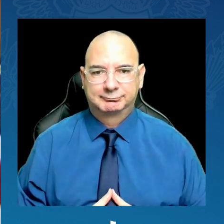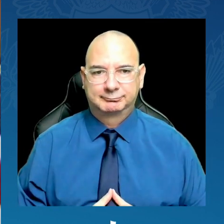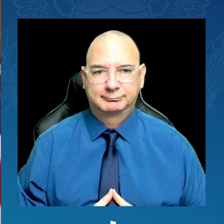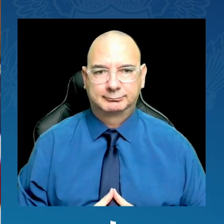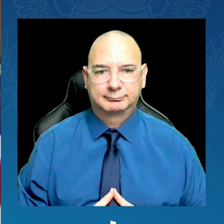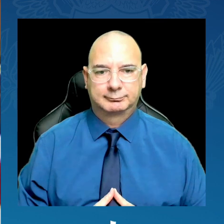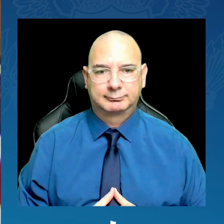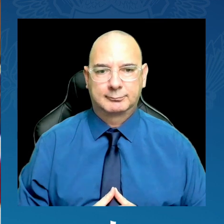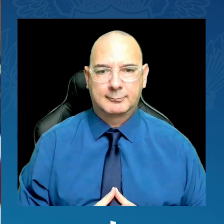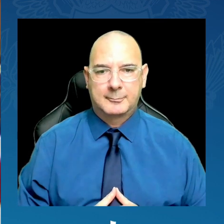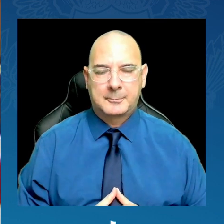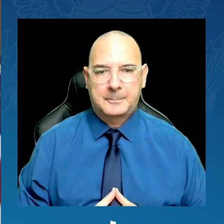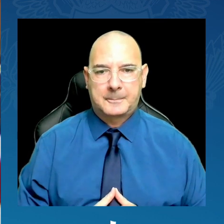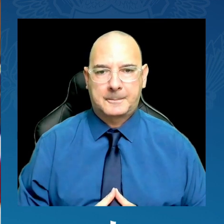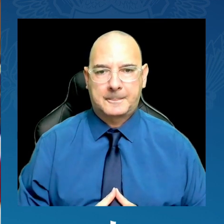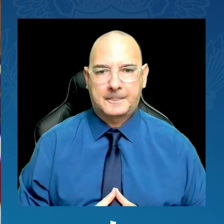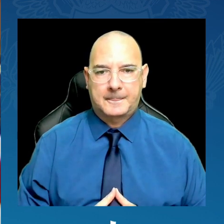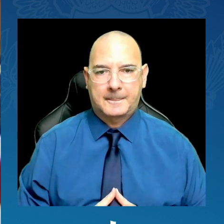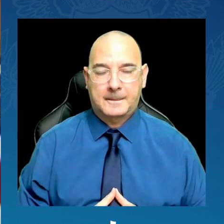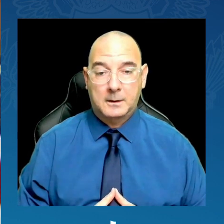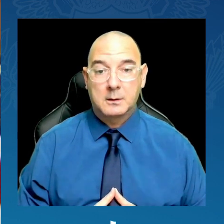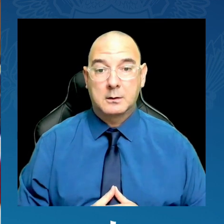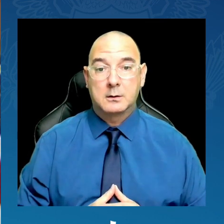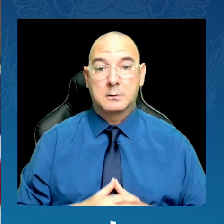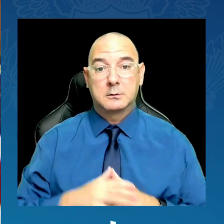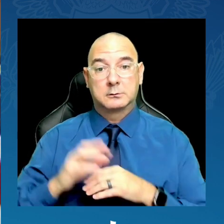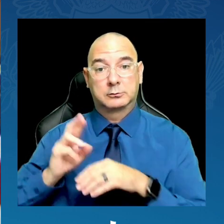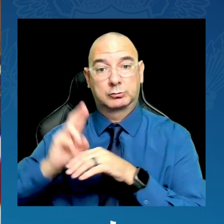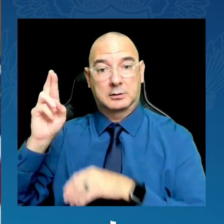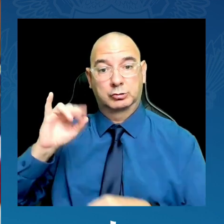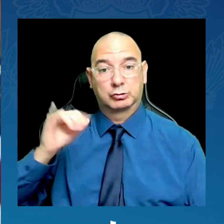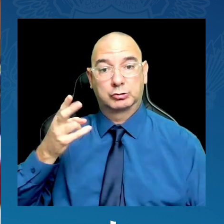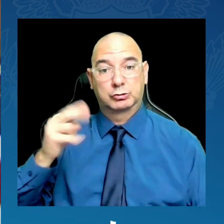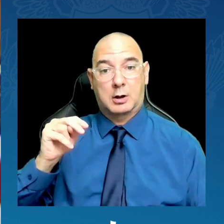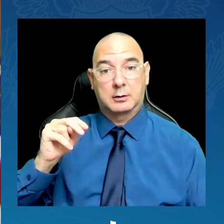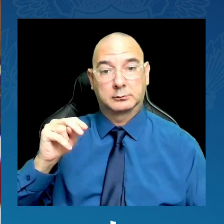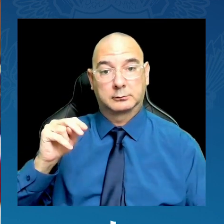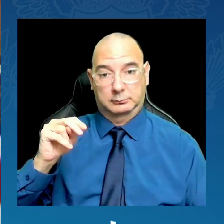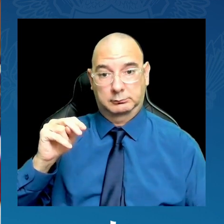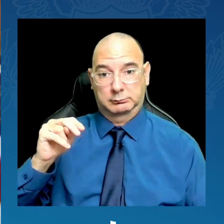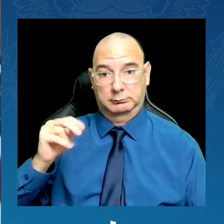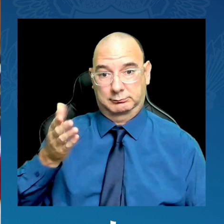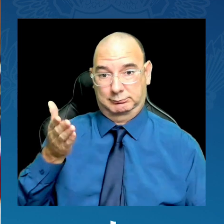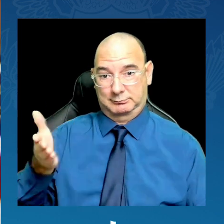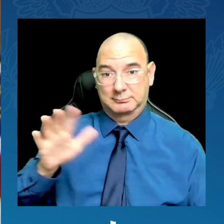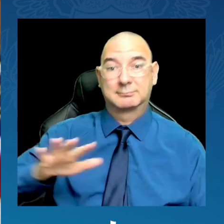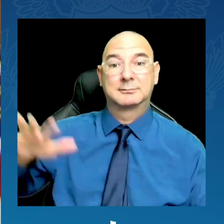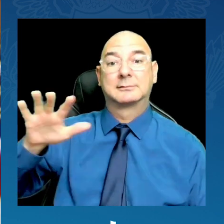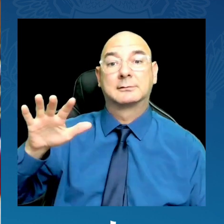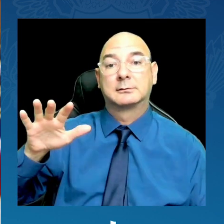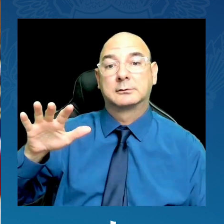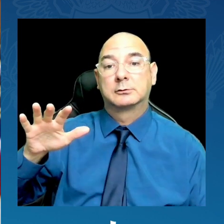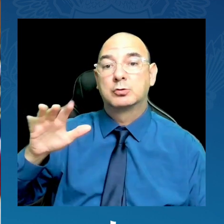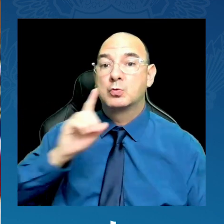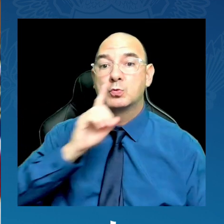NASA's Johnson Space Center has served as the iconic setting to some of humankind's greatest achievements.